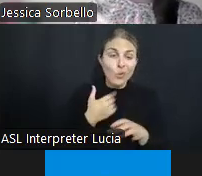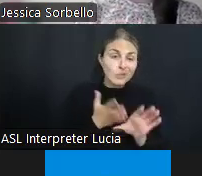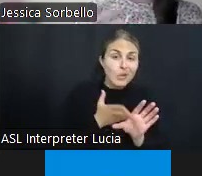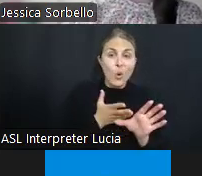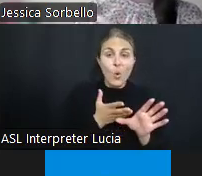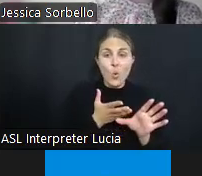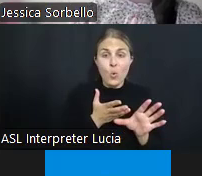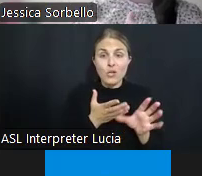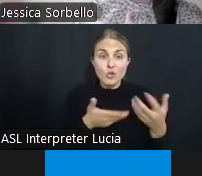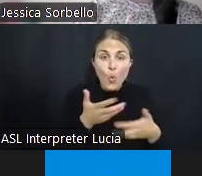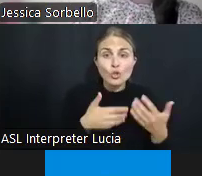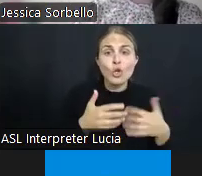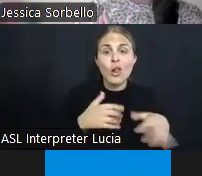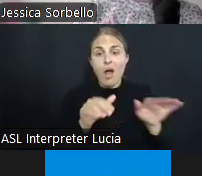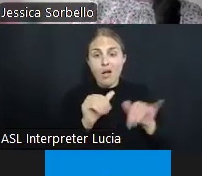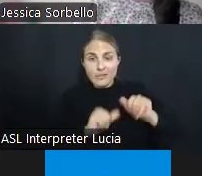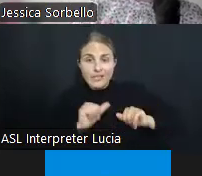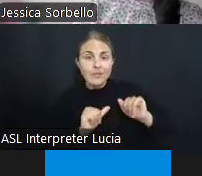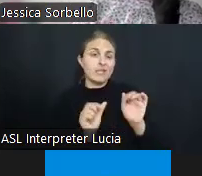be able to comfortably discuss substance use. Again, not in a